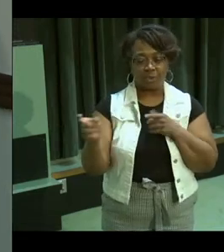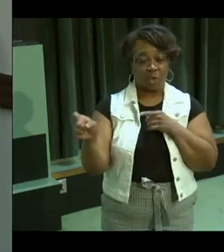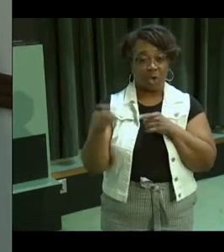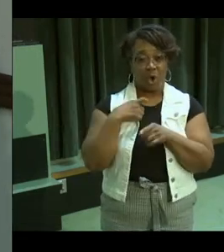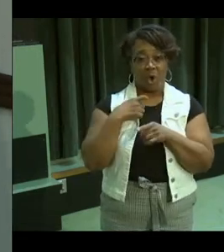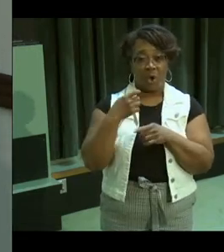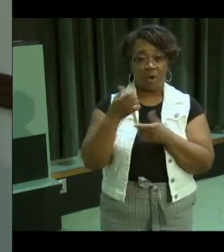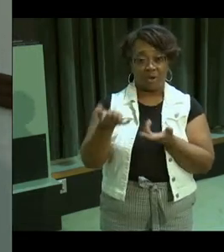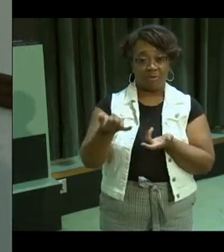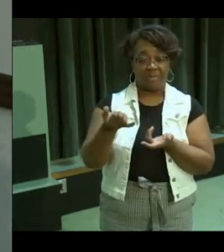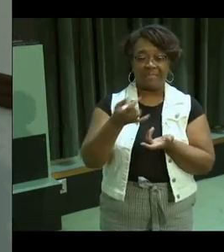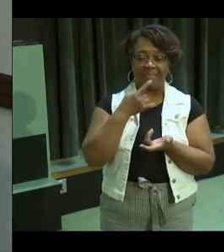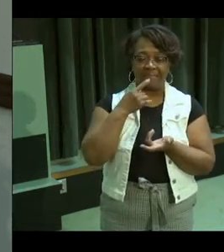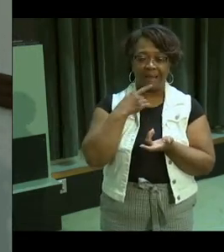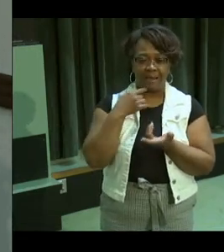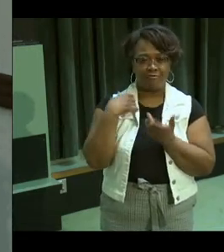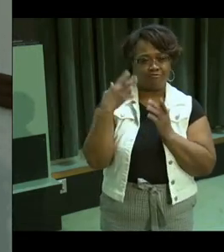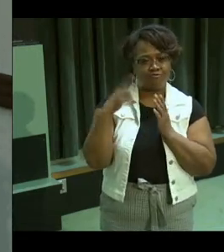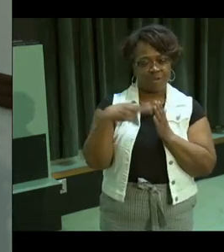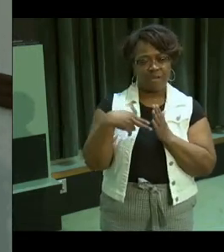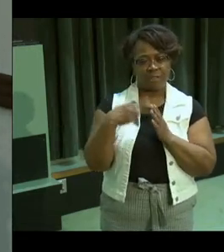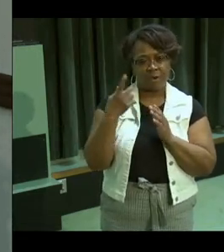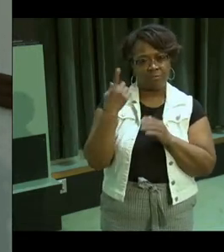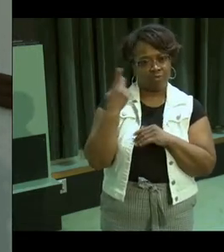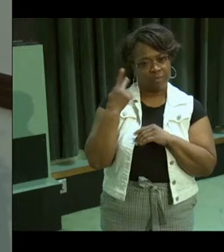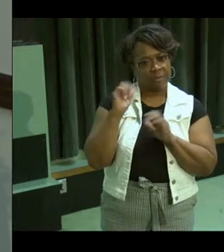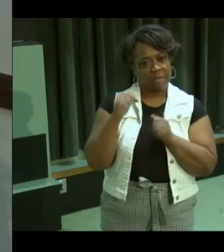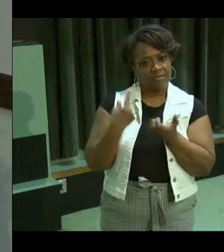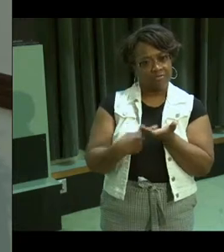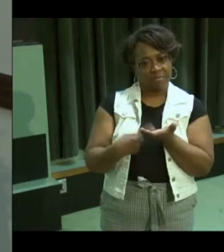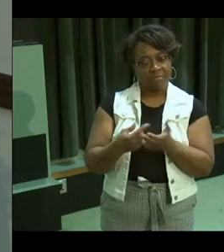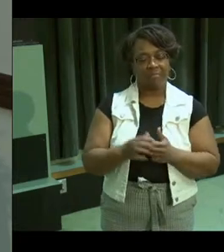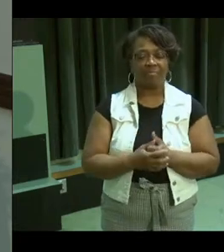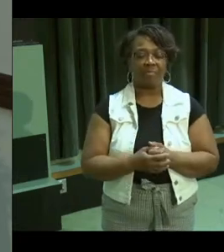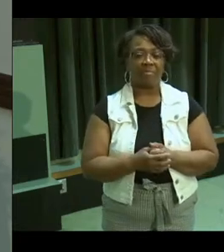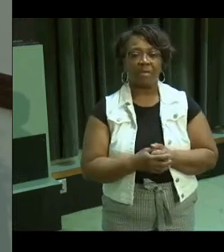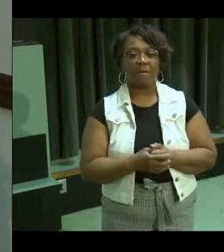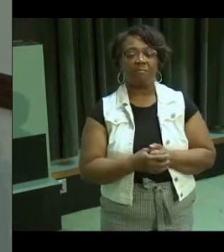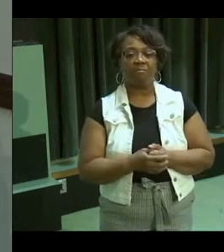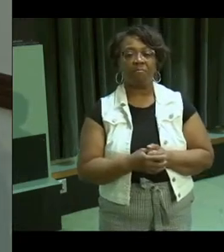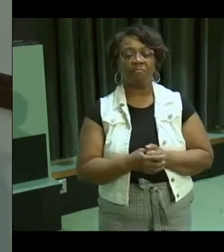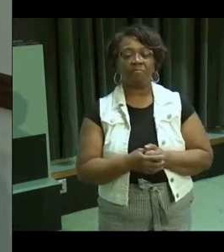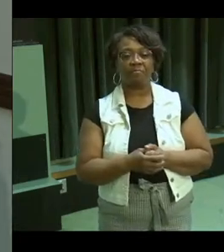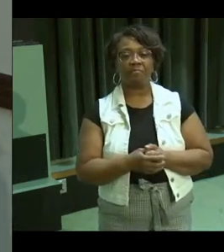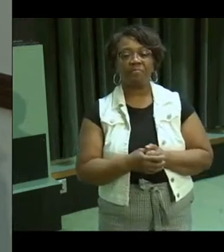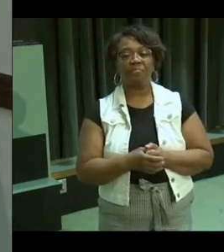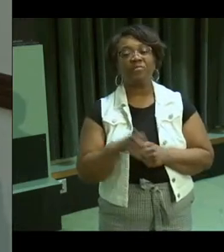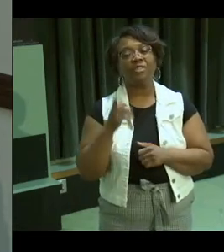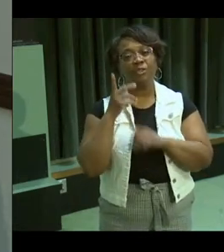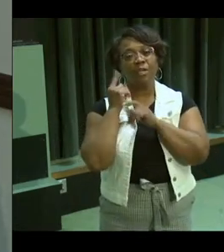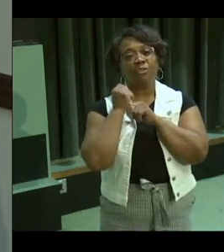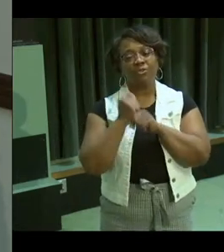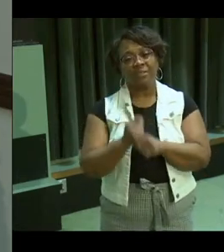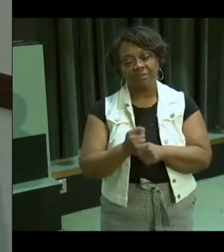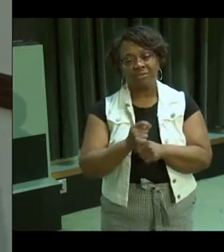us and tell us to read them so that we could discuss them with